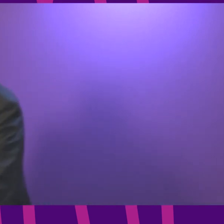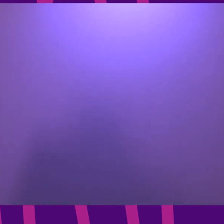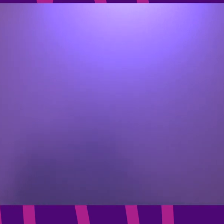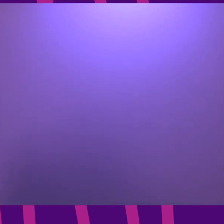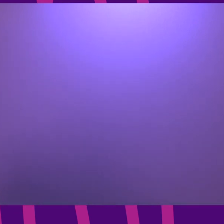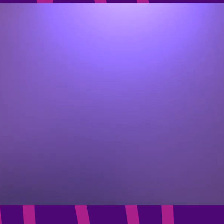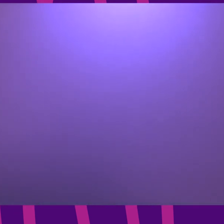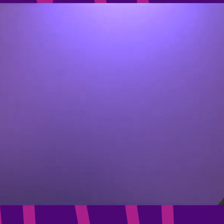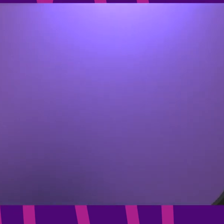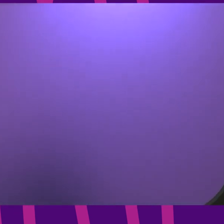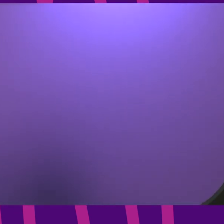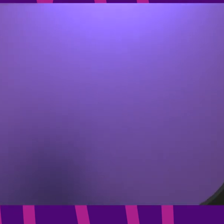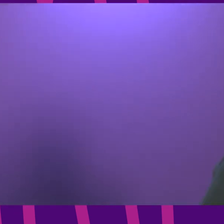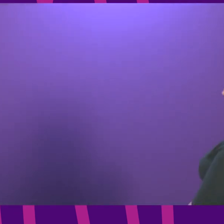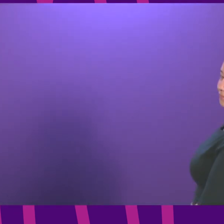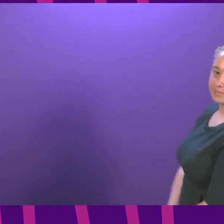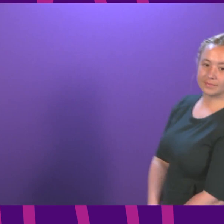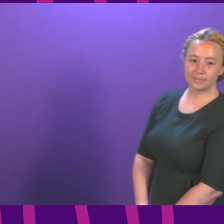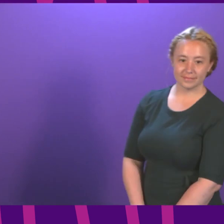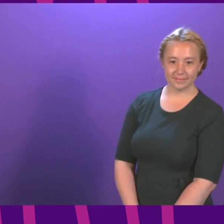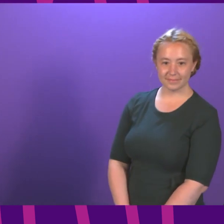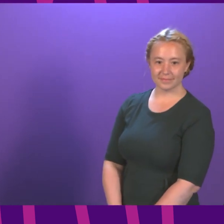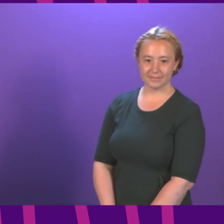The First Minister will now take questions on the issues raised in